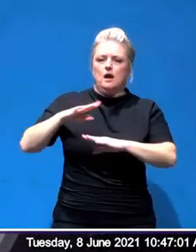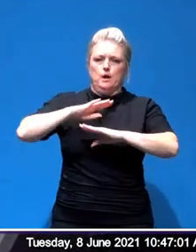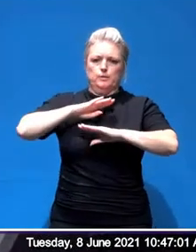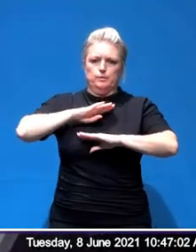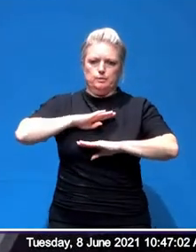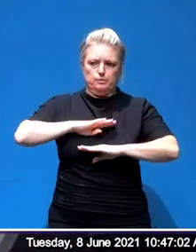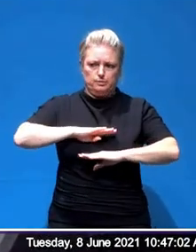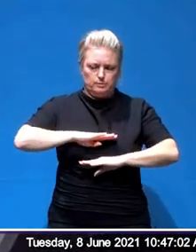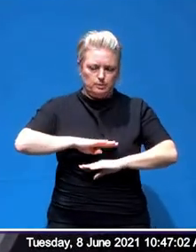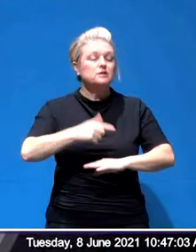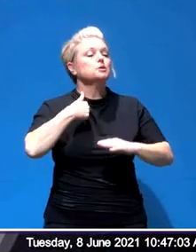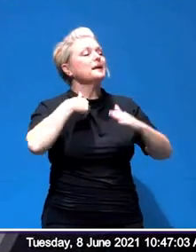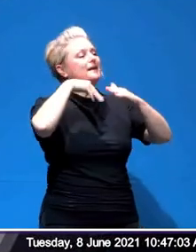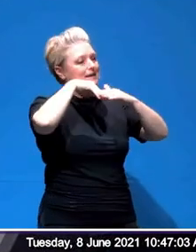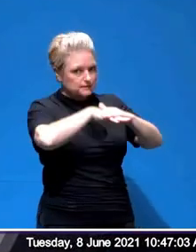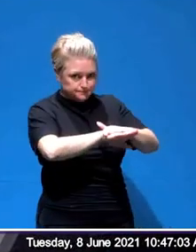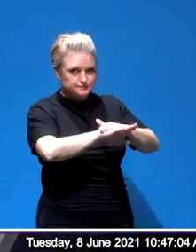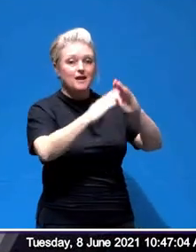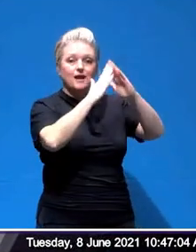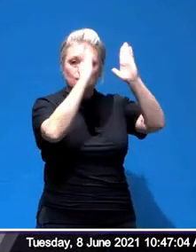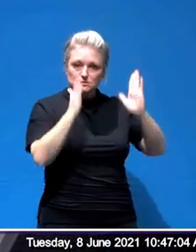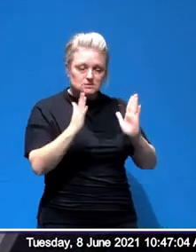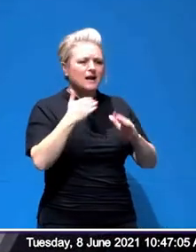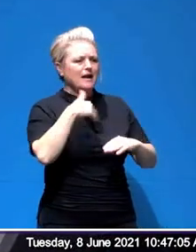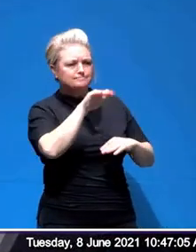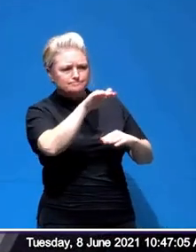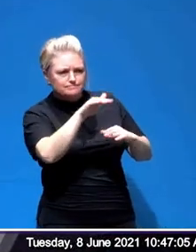I went to the house and asked the support worker on night duty,